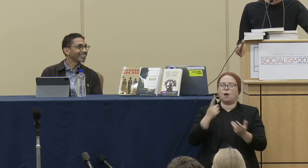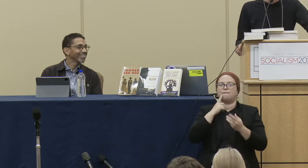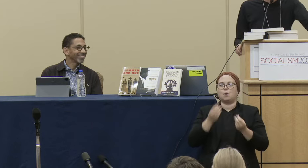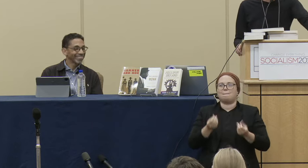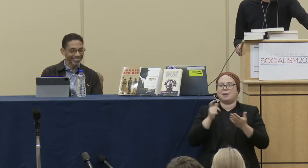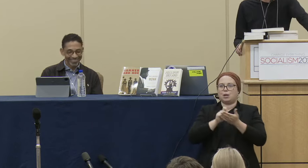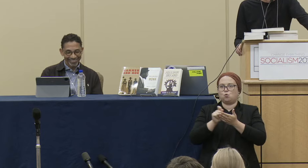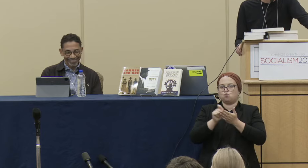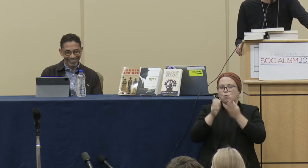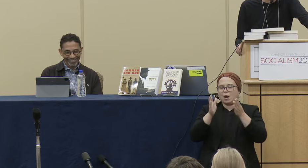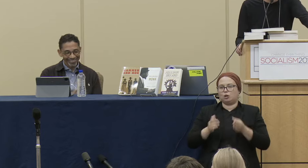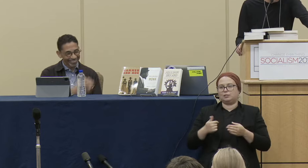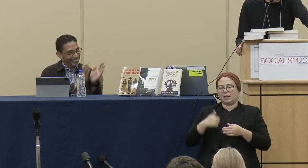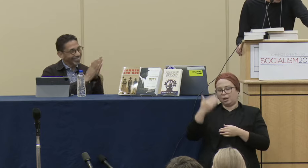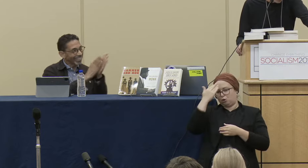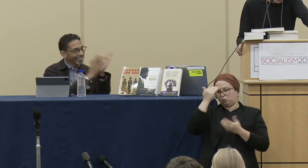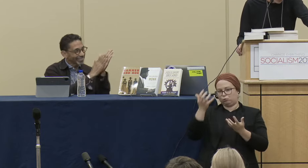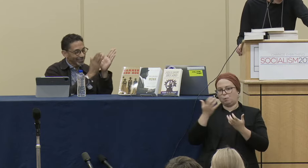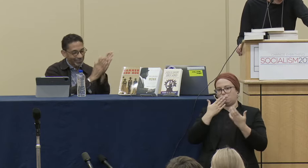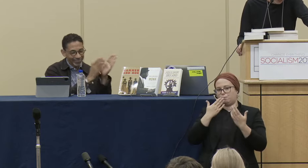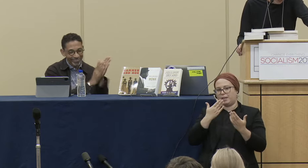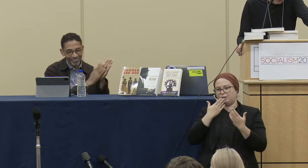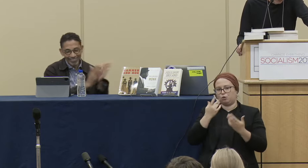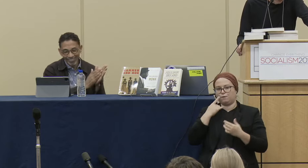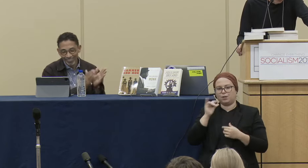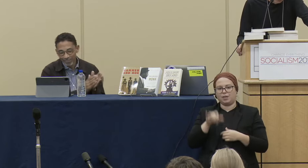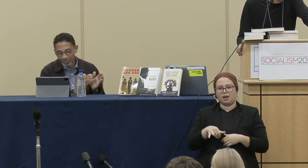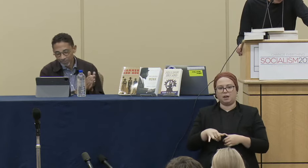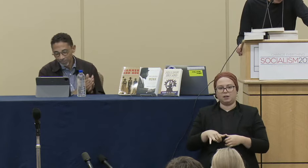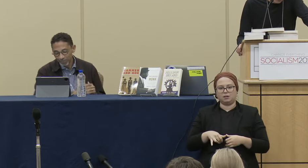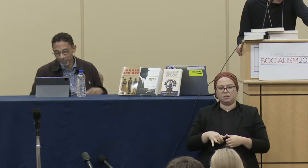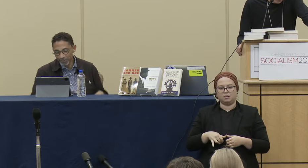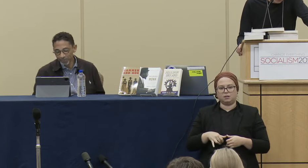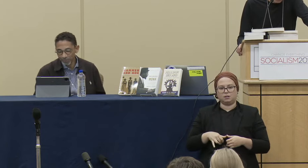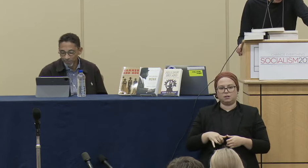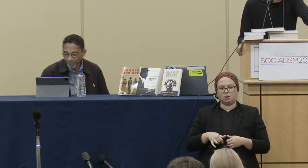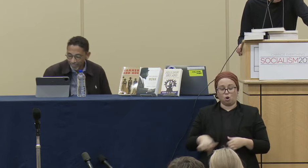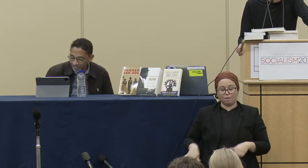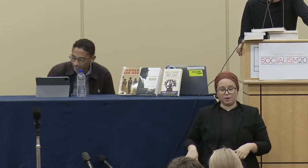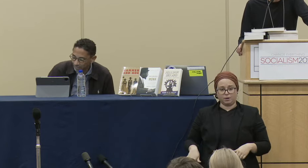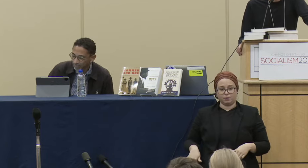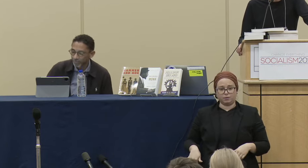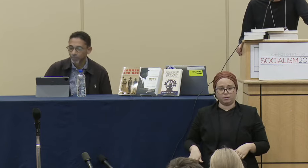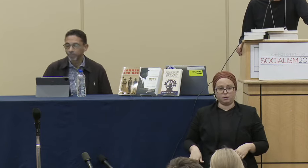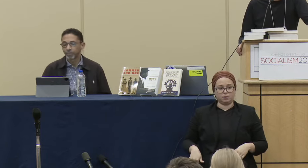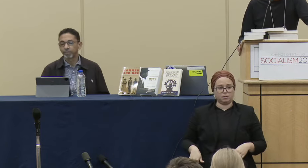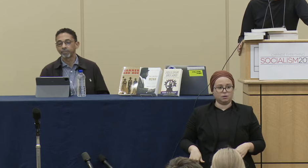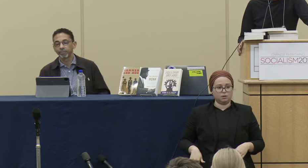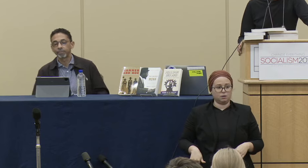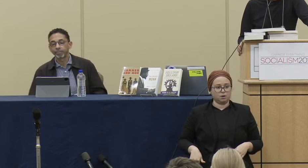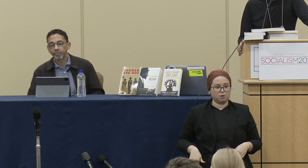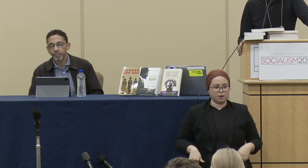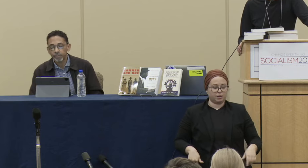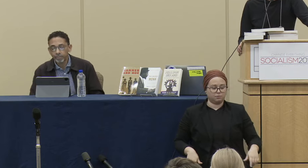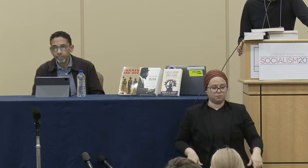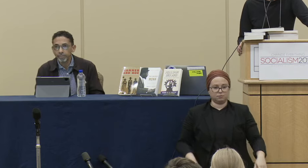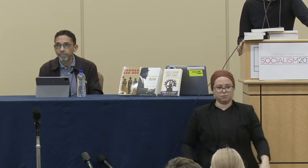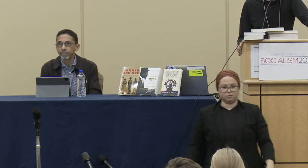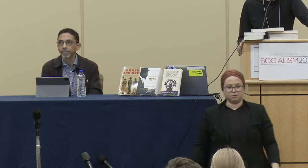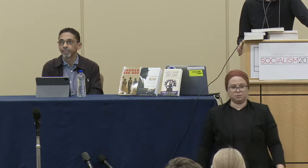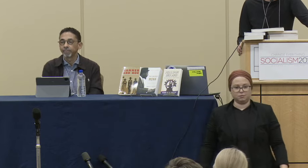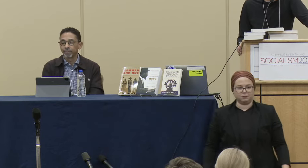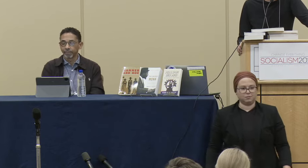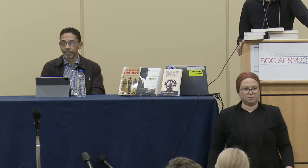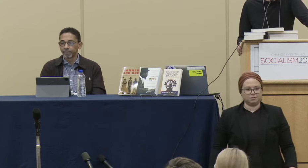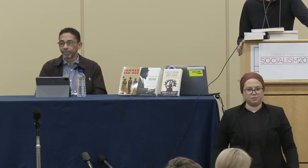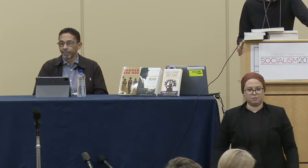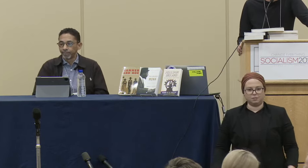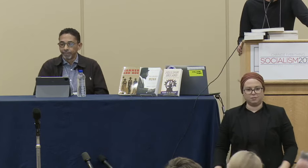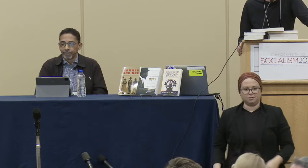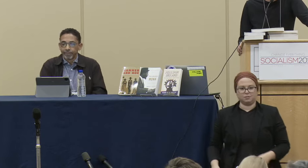know . And, so, I want to thank you for that .